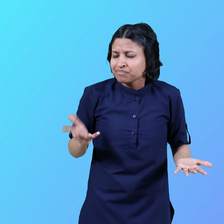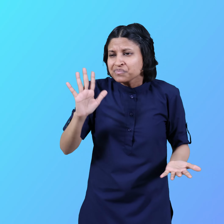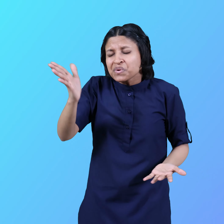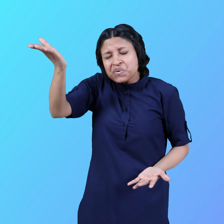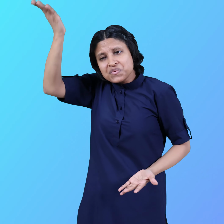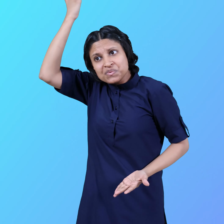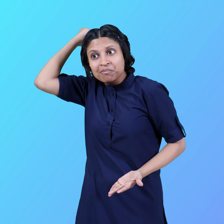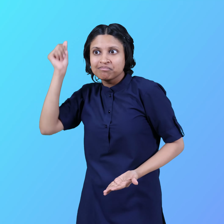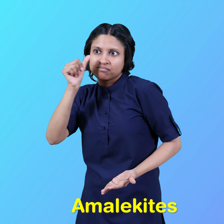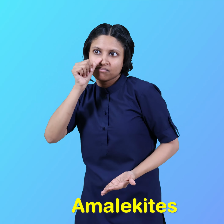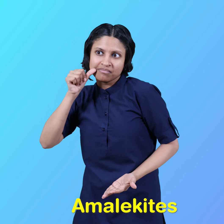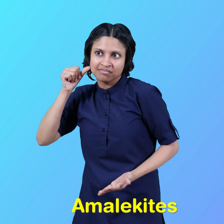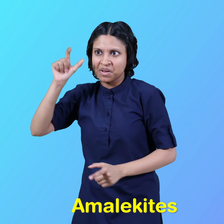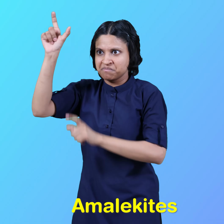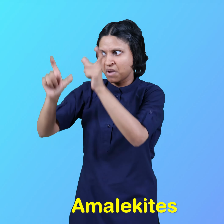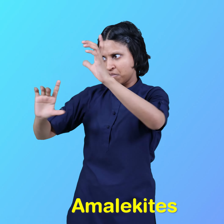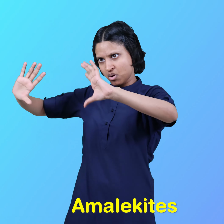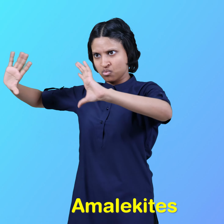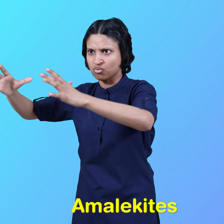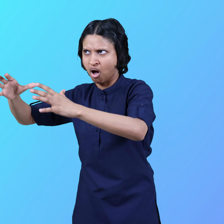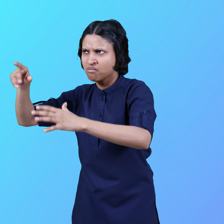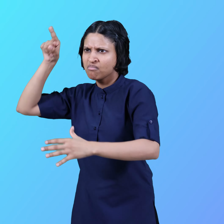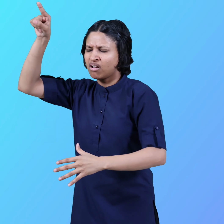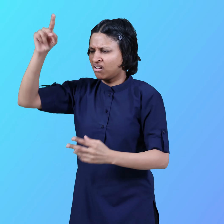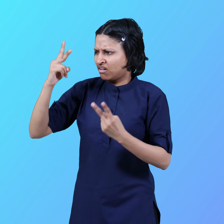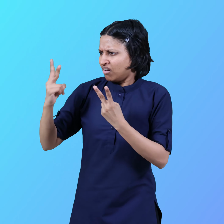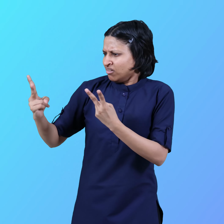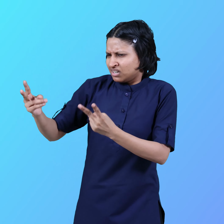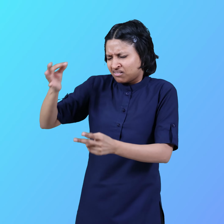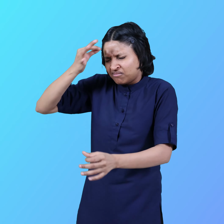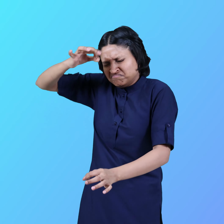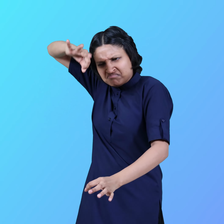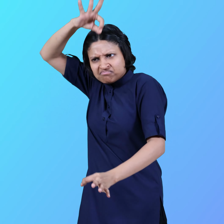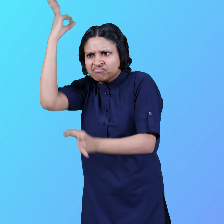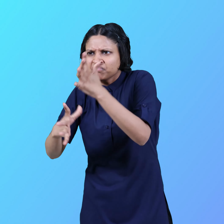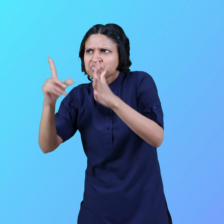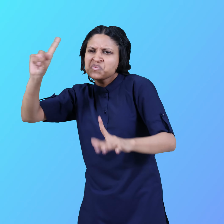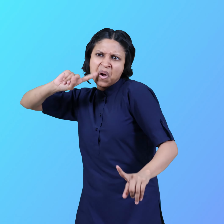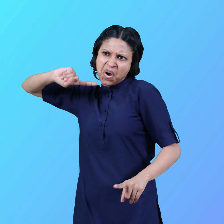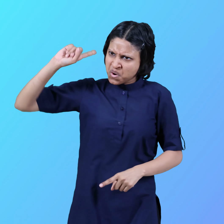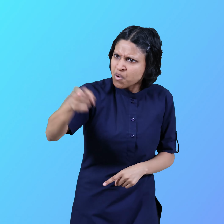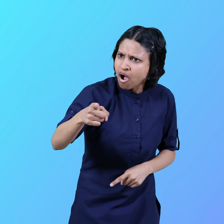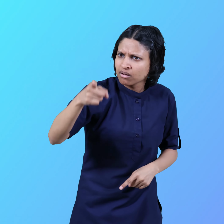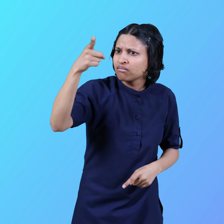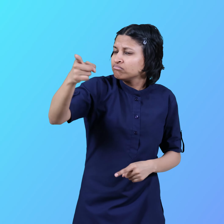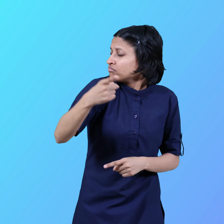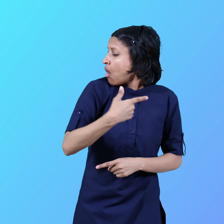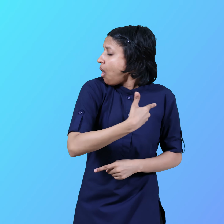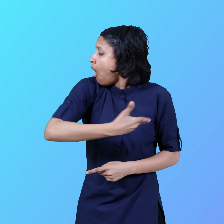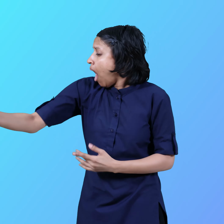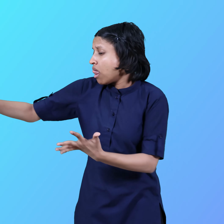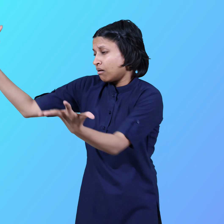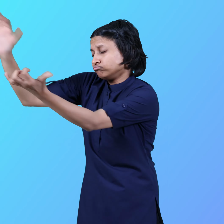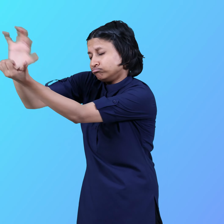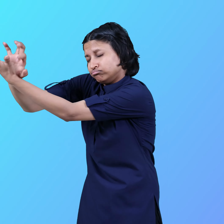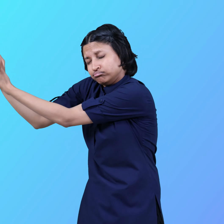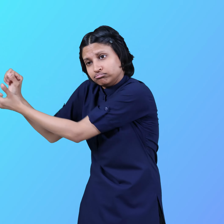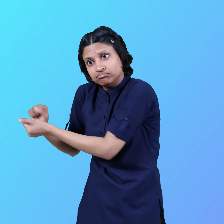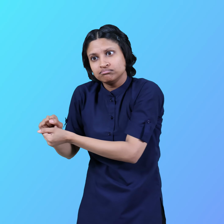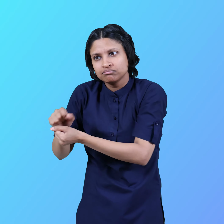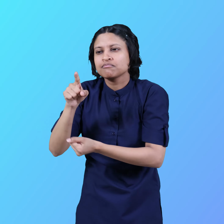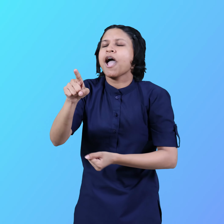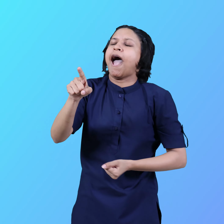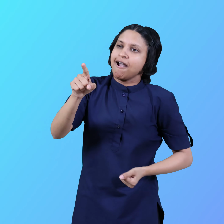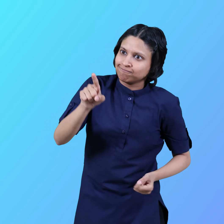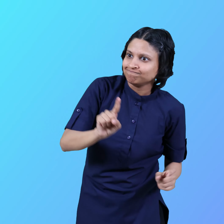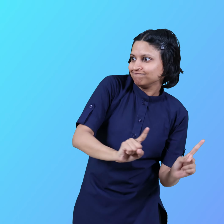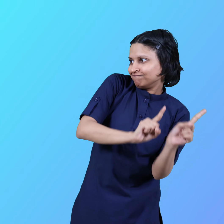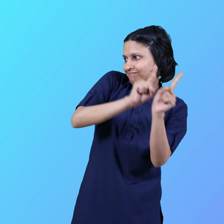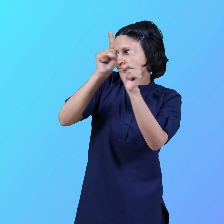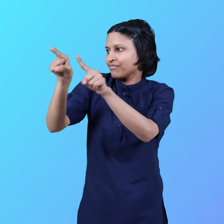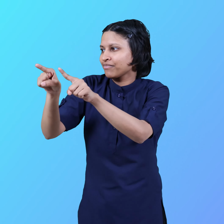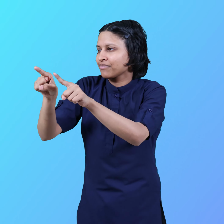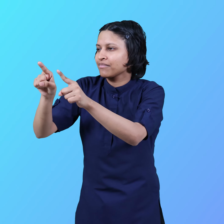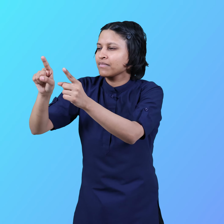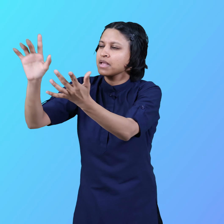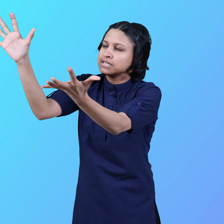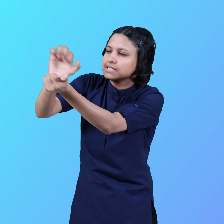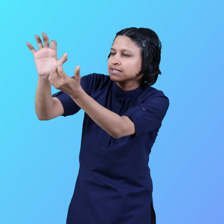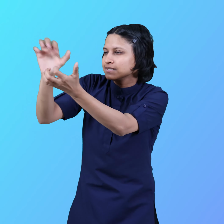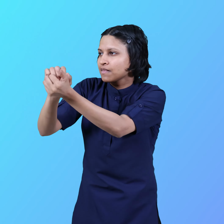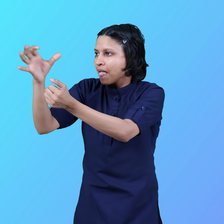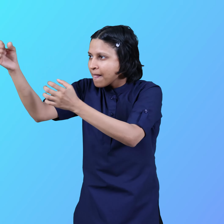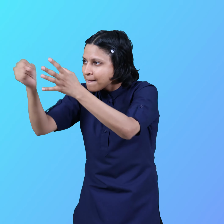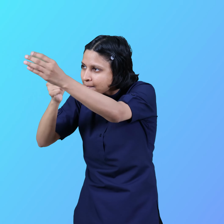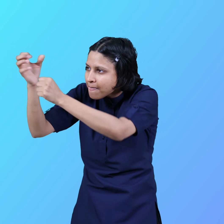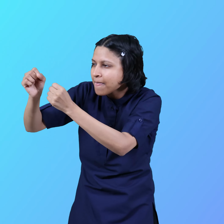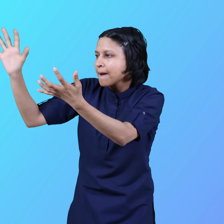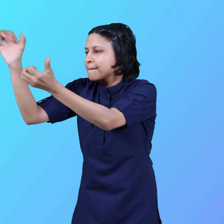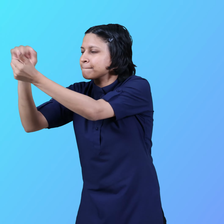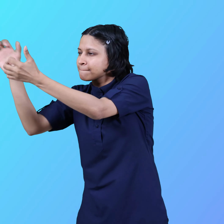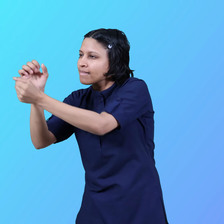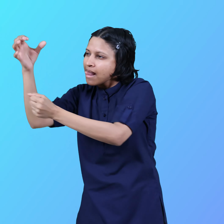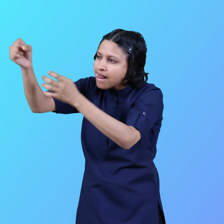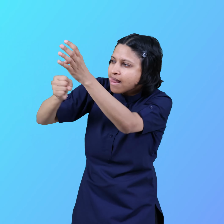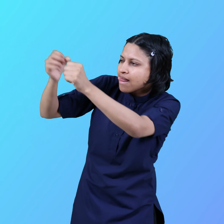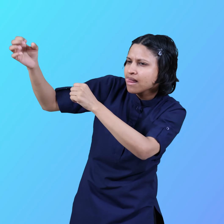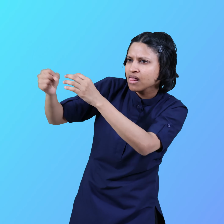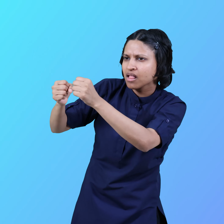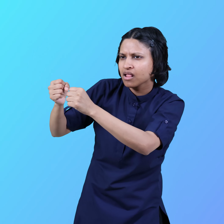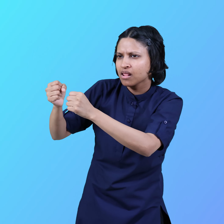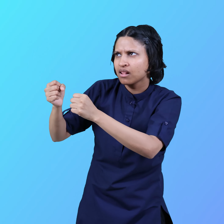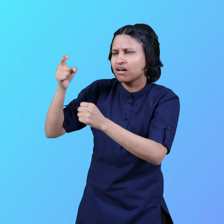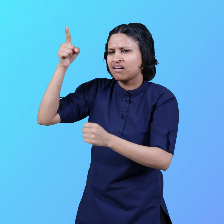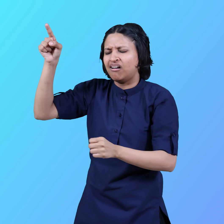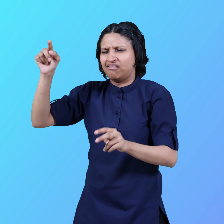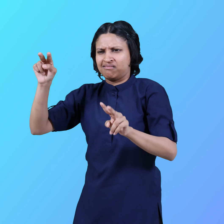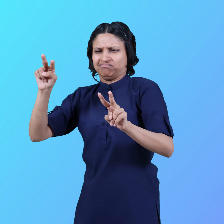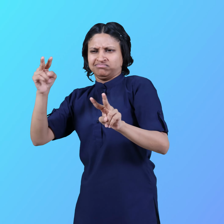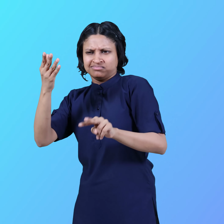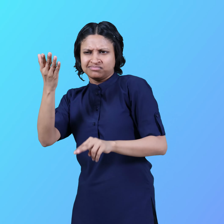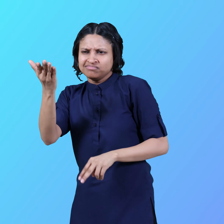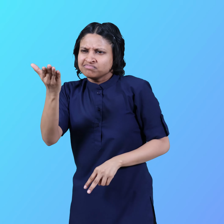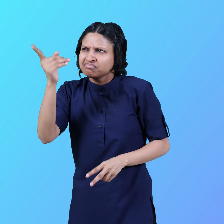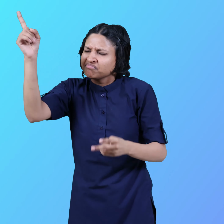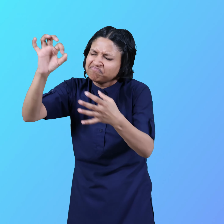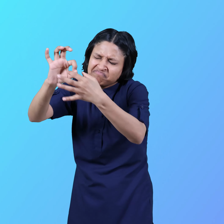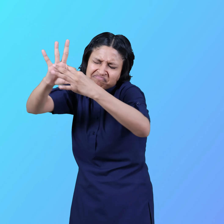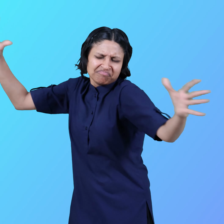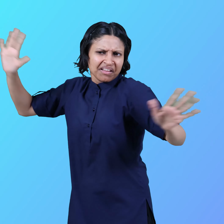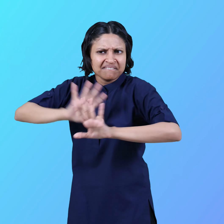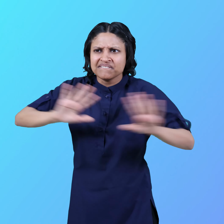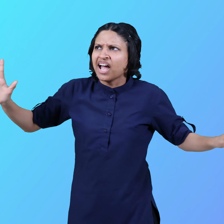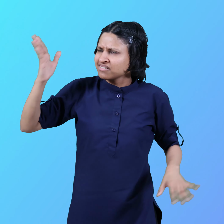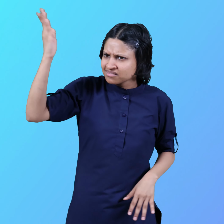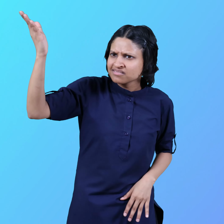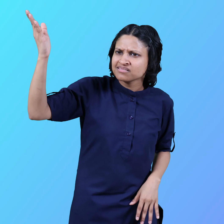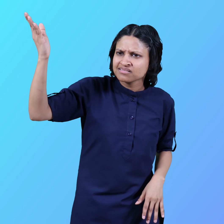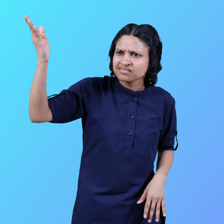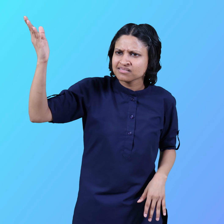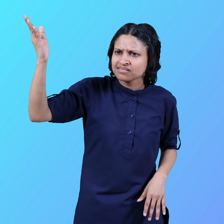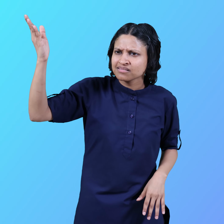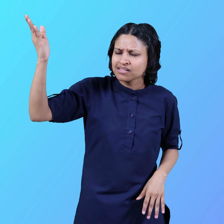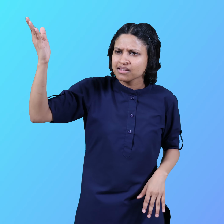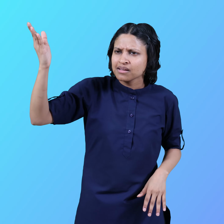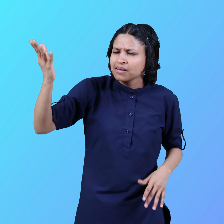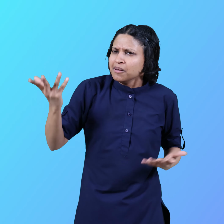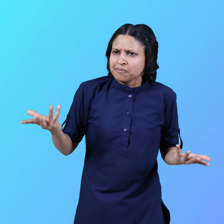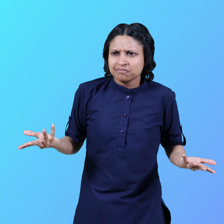The LORD was angry with the Amalekites and told you to destroy them. But you did not obey him. That’s why the LORD is doing this to you now.